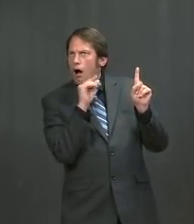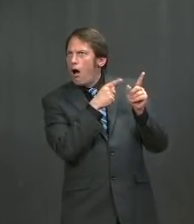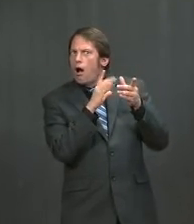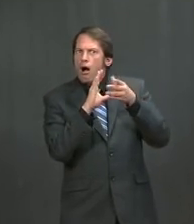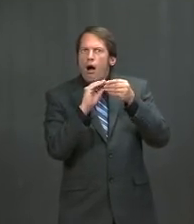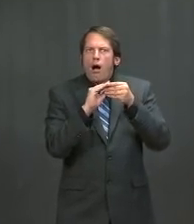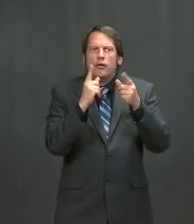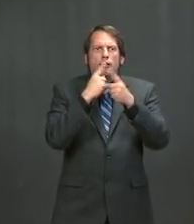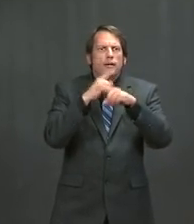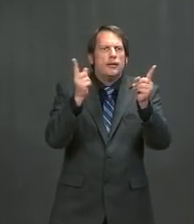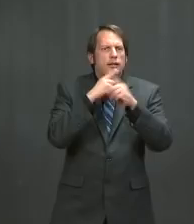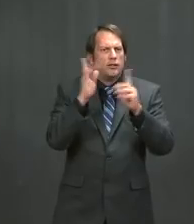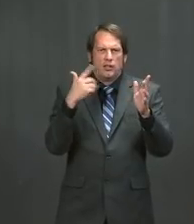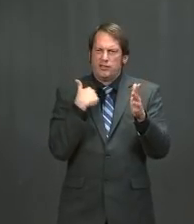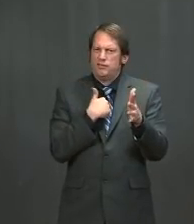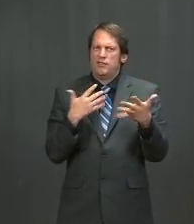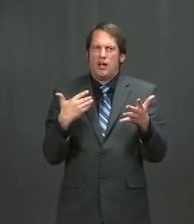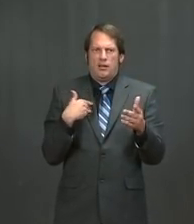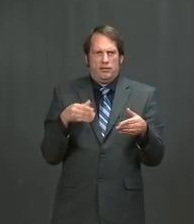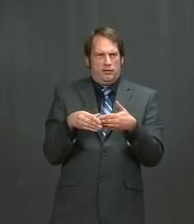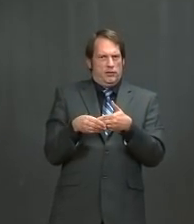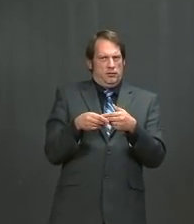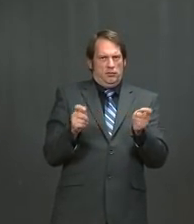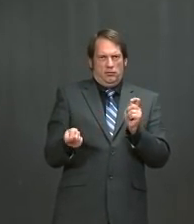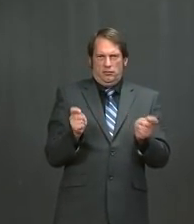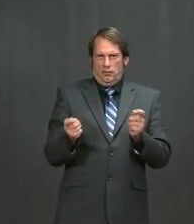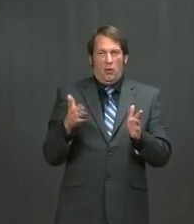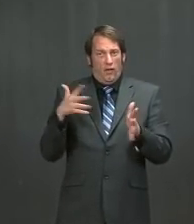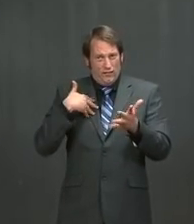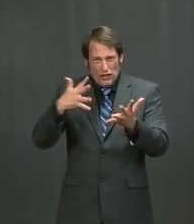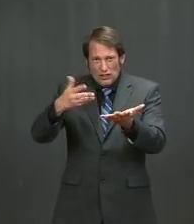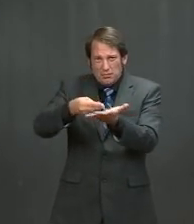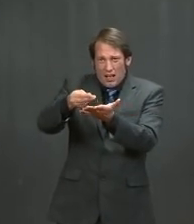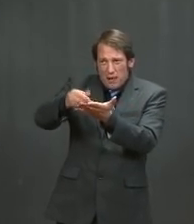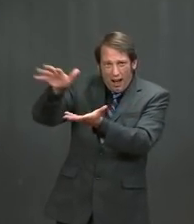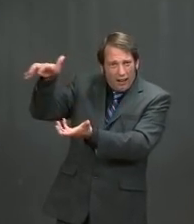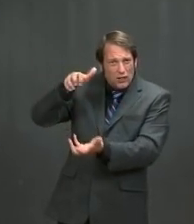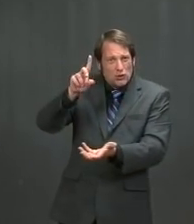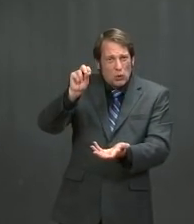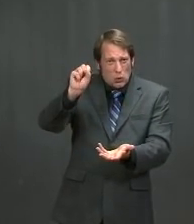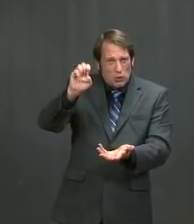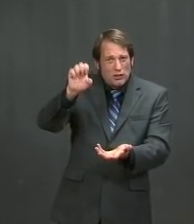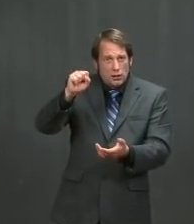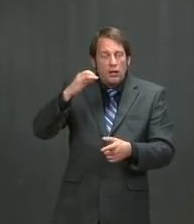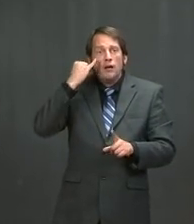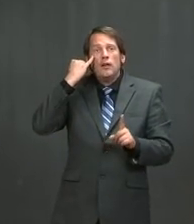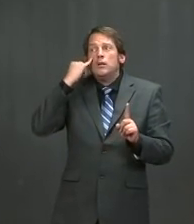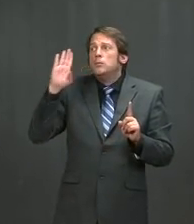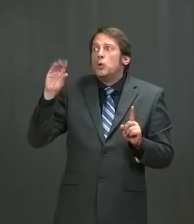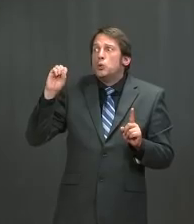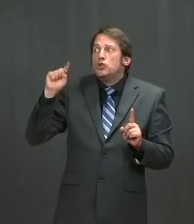we've purchased, moving forward, should that be a need. The Press: Just to clarify that point: Is Operation Warp Speed still in effect,